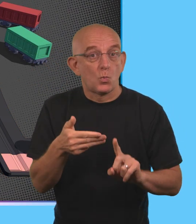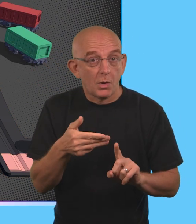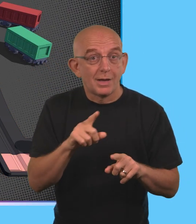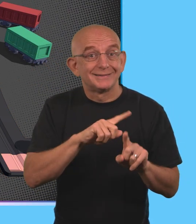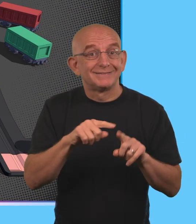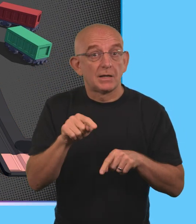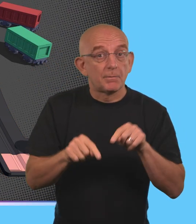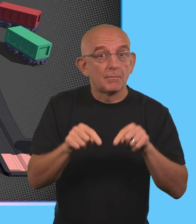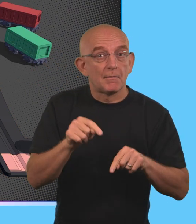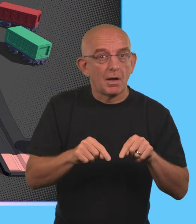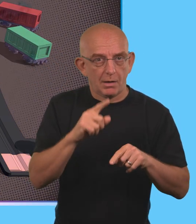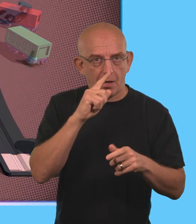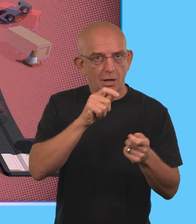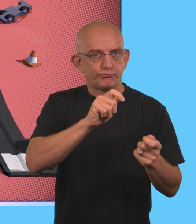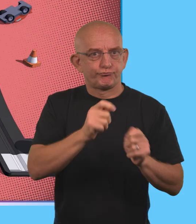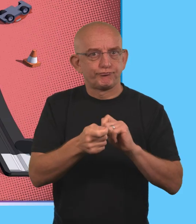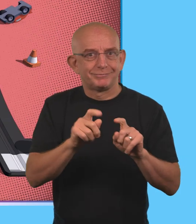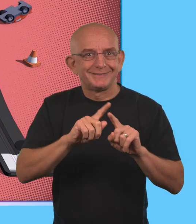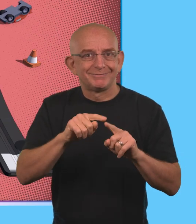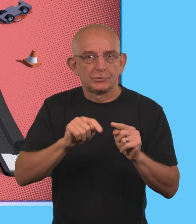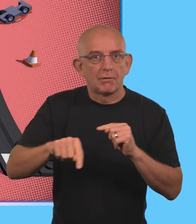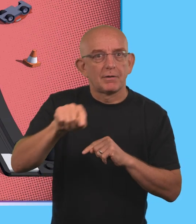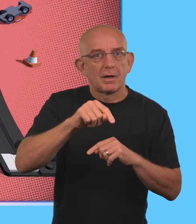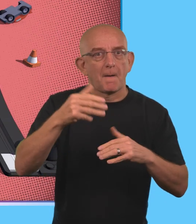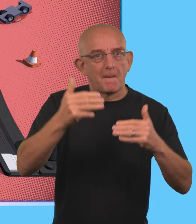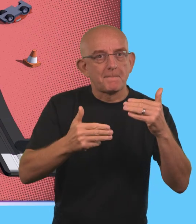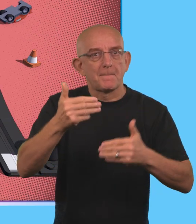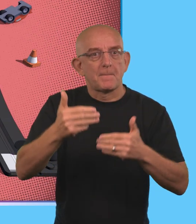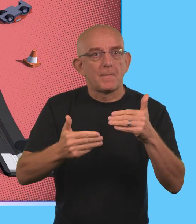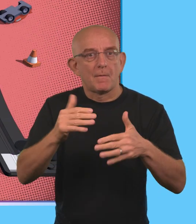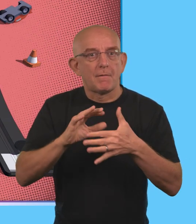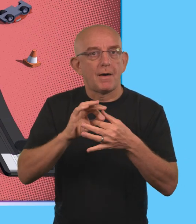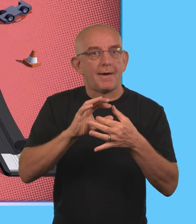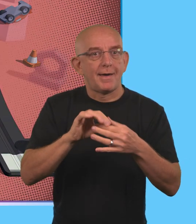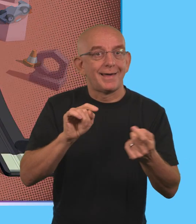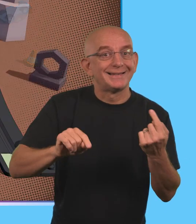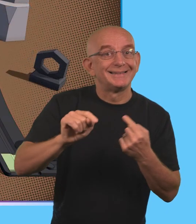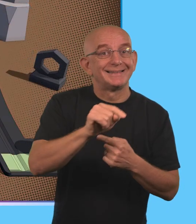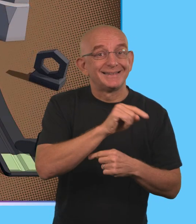Each button press will maneuver a set of corresponding obstacles.